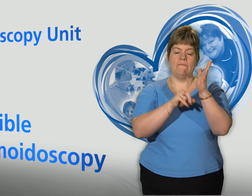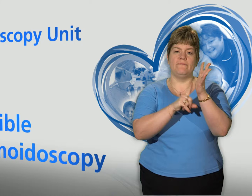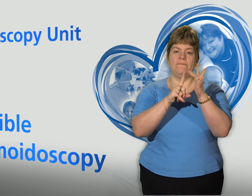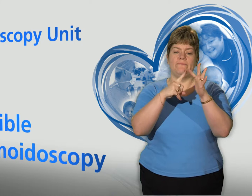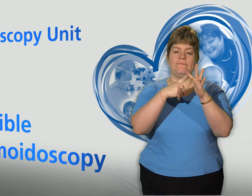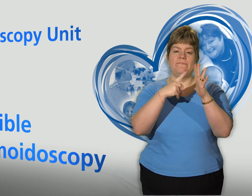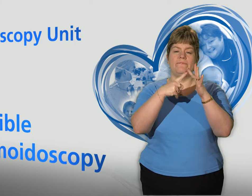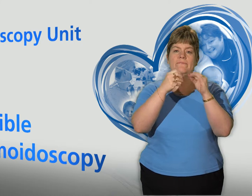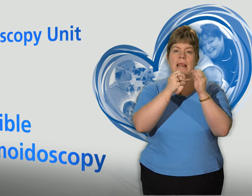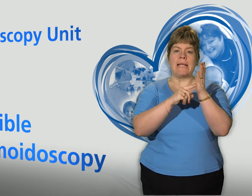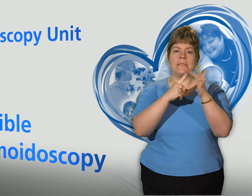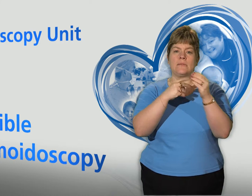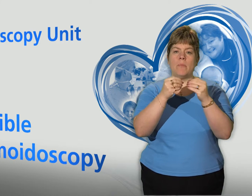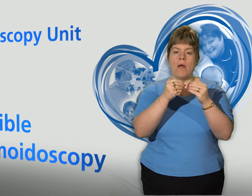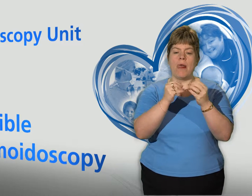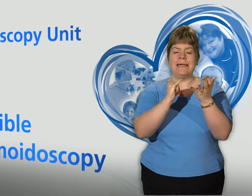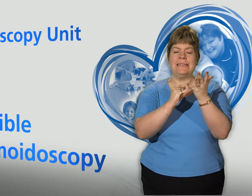Flexible sigmoidoscopy